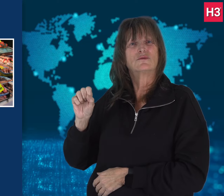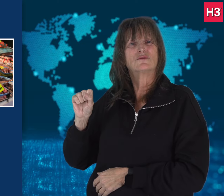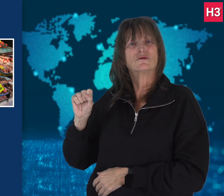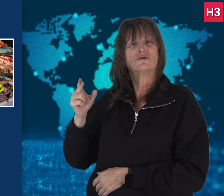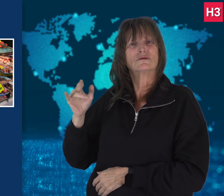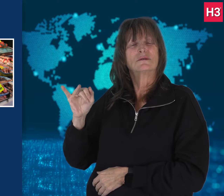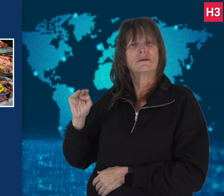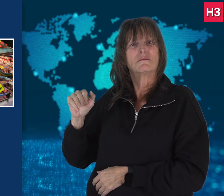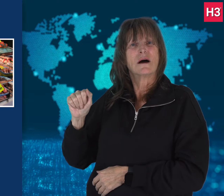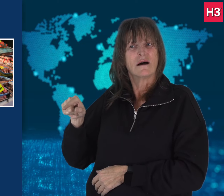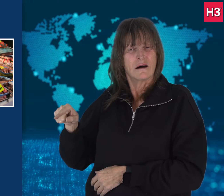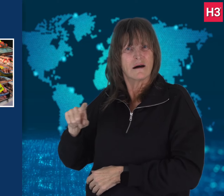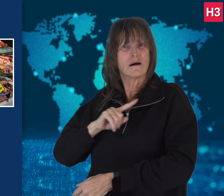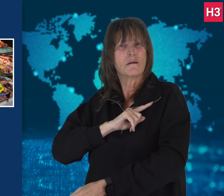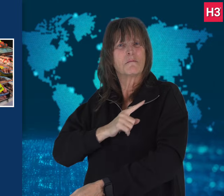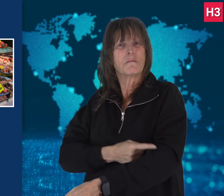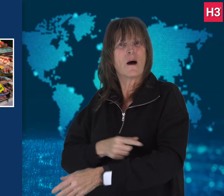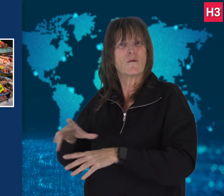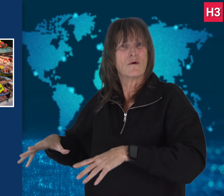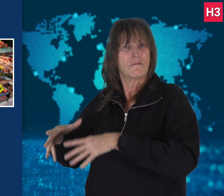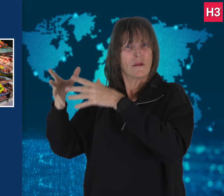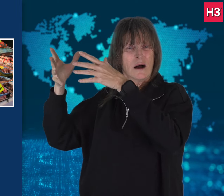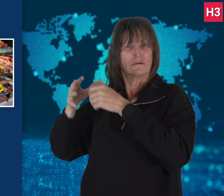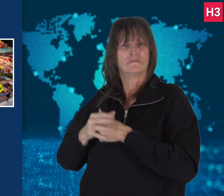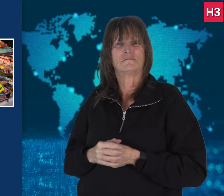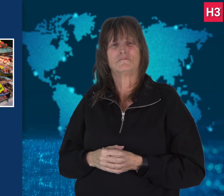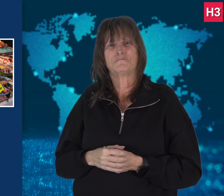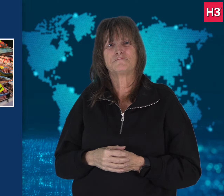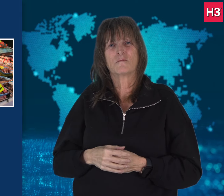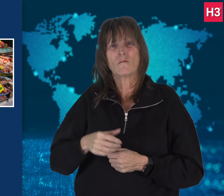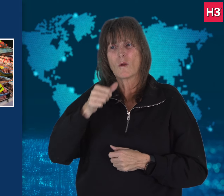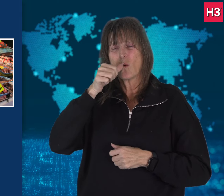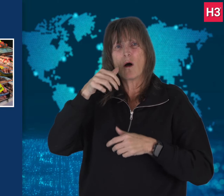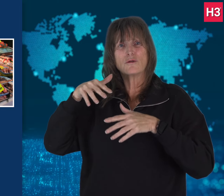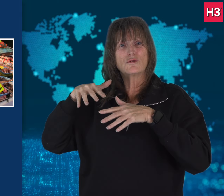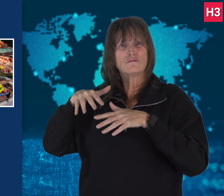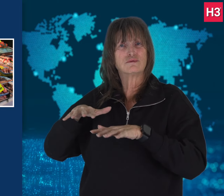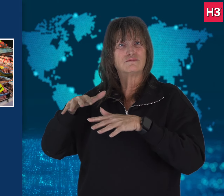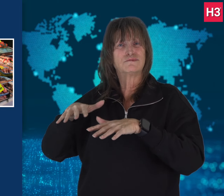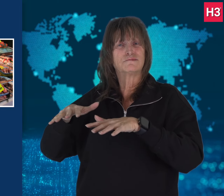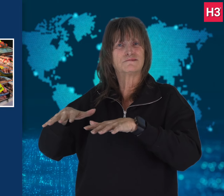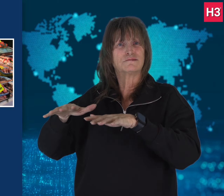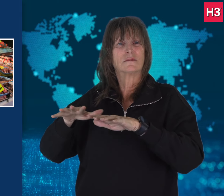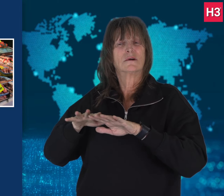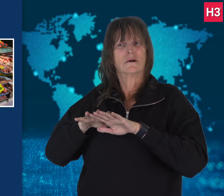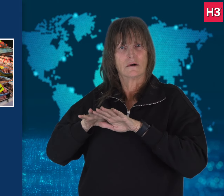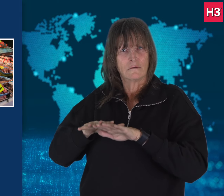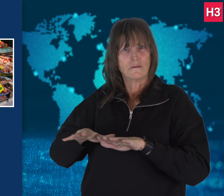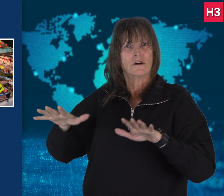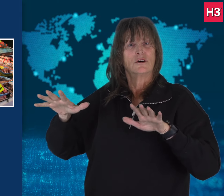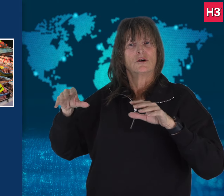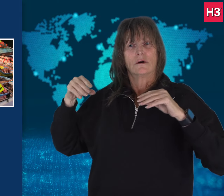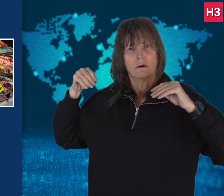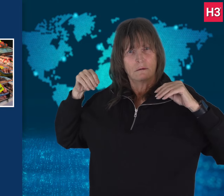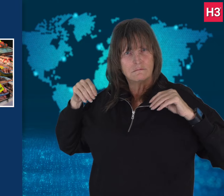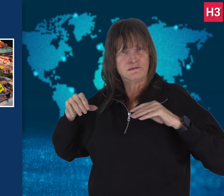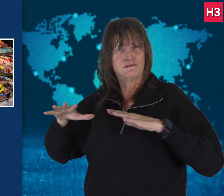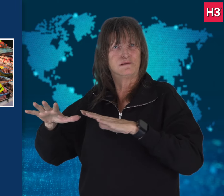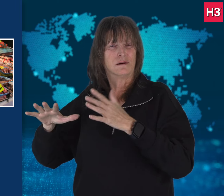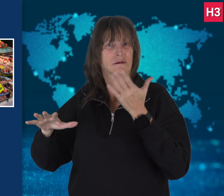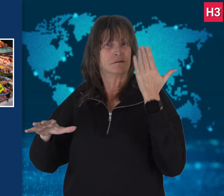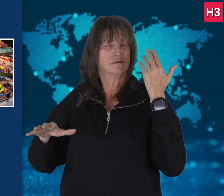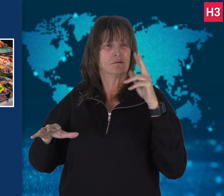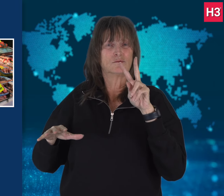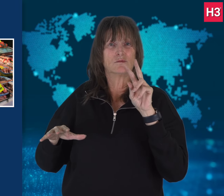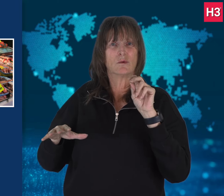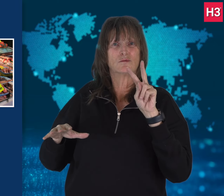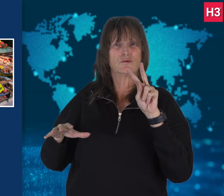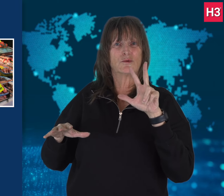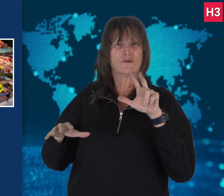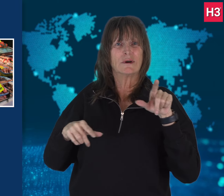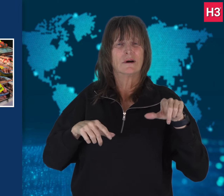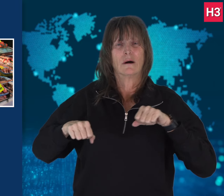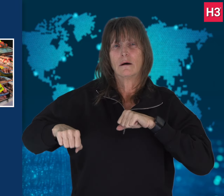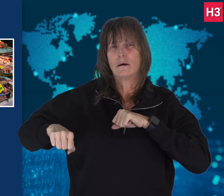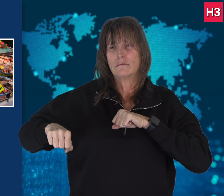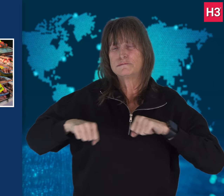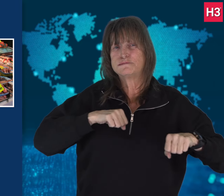was released after the 2023 earthquake and tsunami caused three reactor